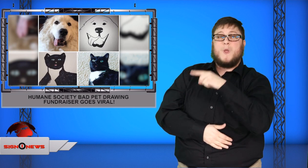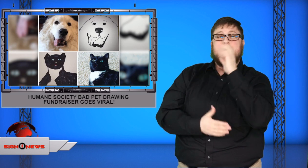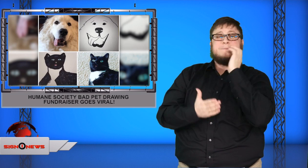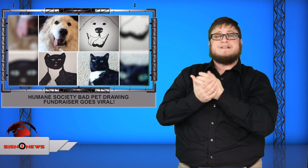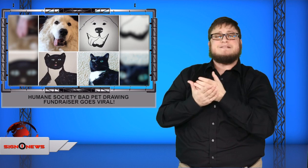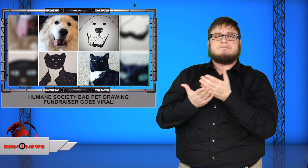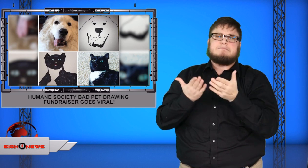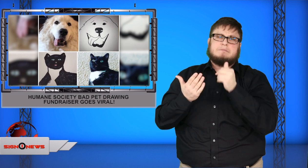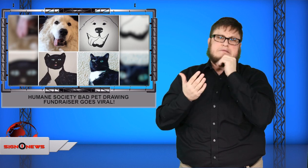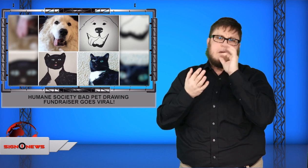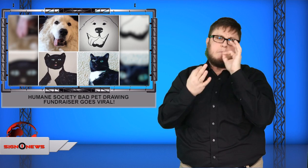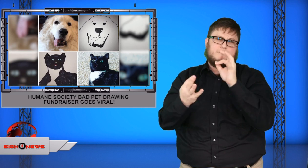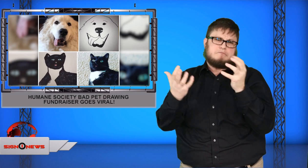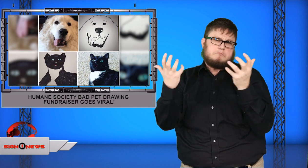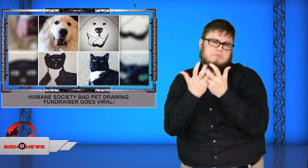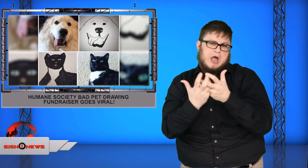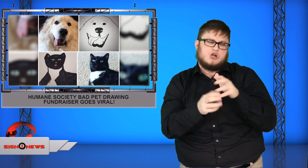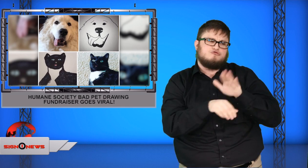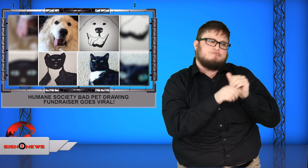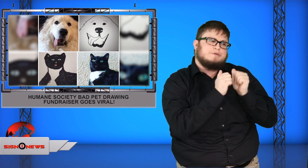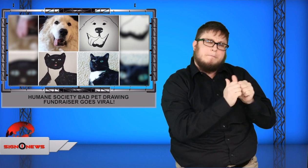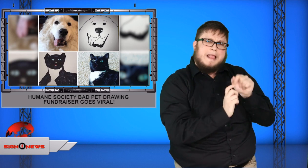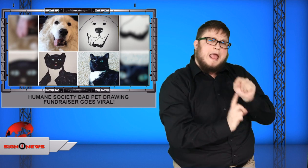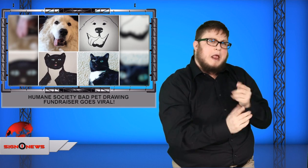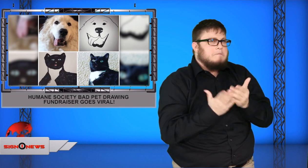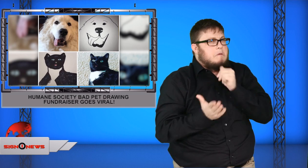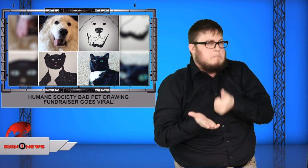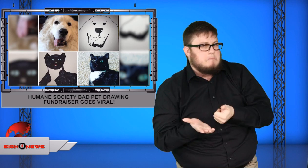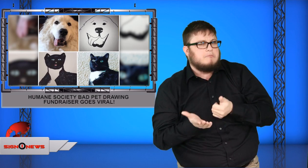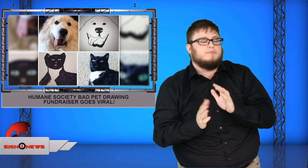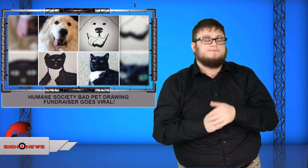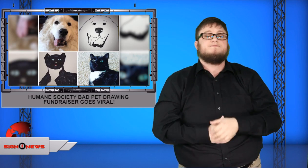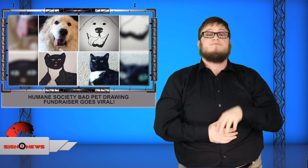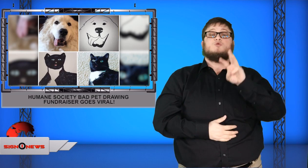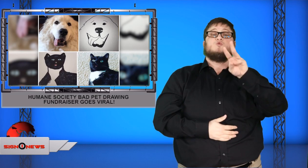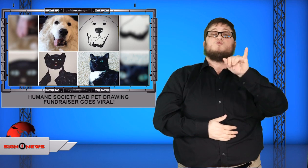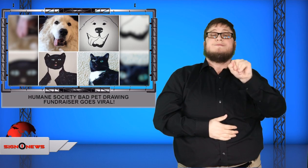Although these pictures may not capture the true outer beauty of their four-legged friends.